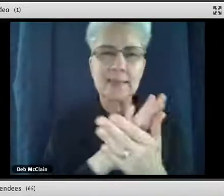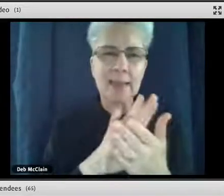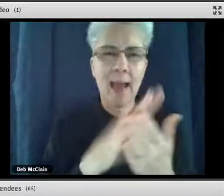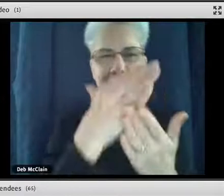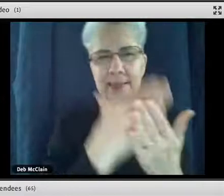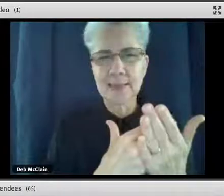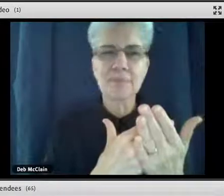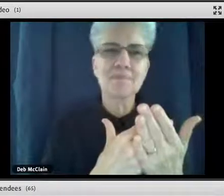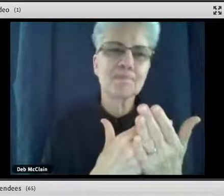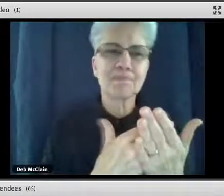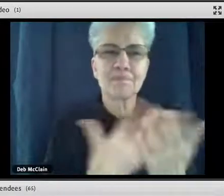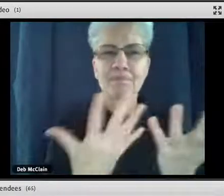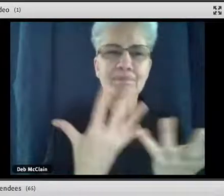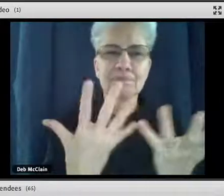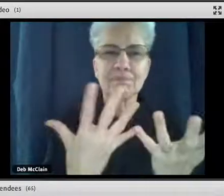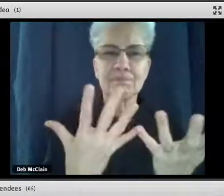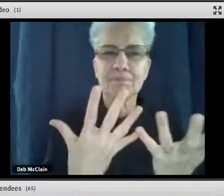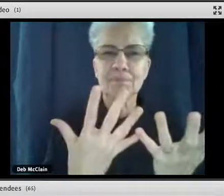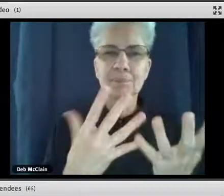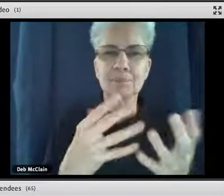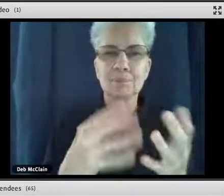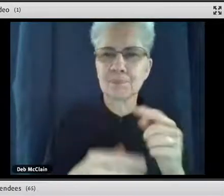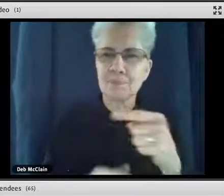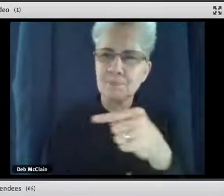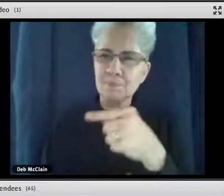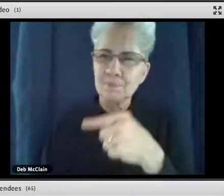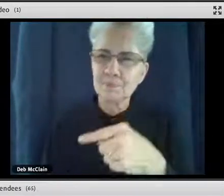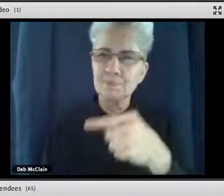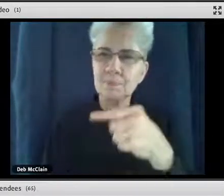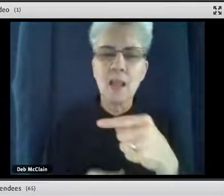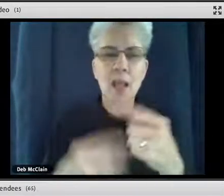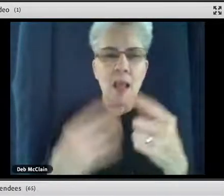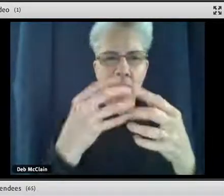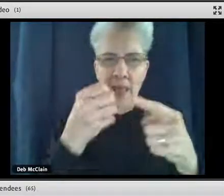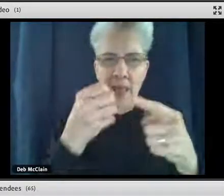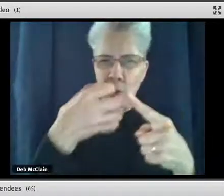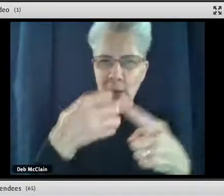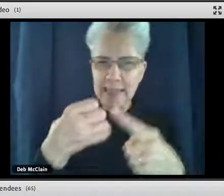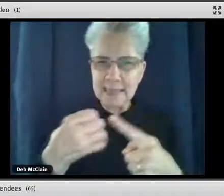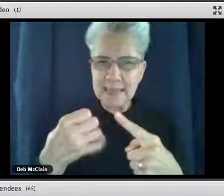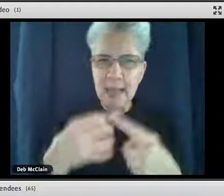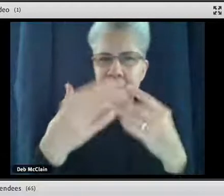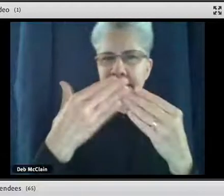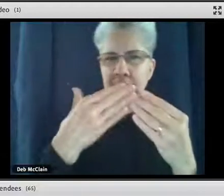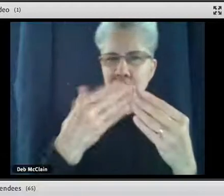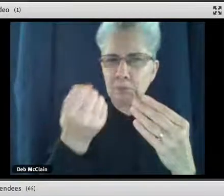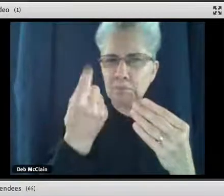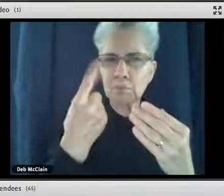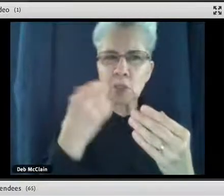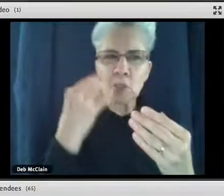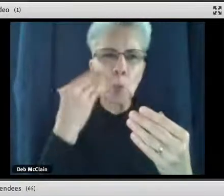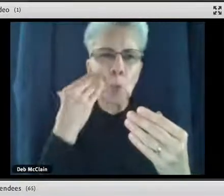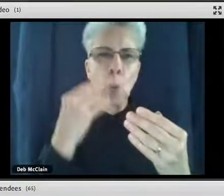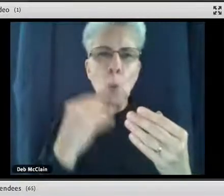It kind of has this nice, handy-dandy table that kind of breaks things down a little bit easier,